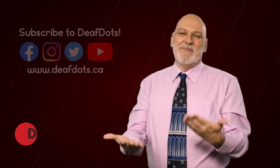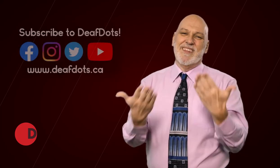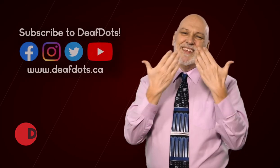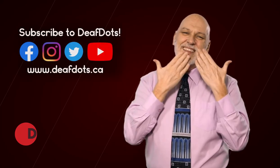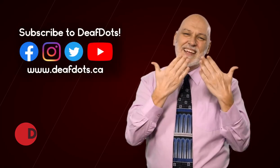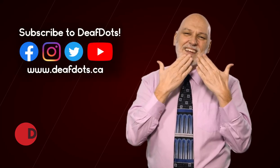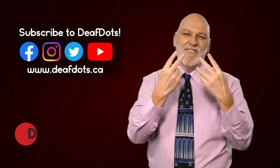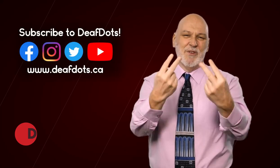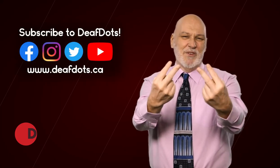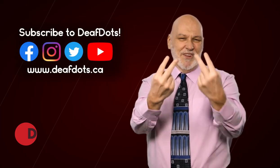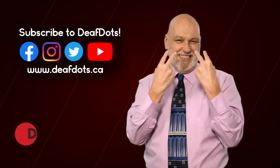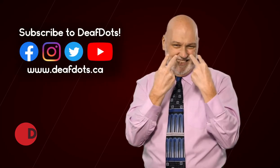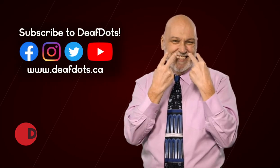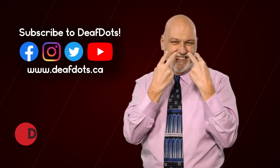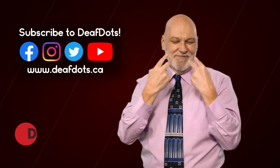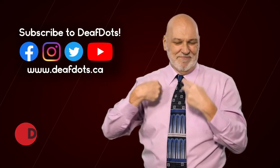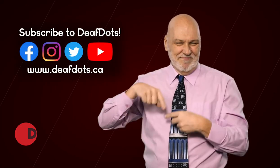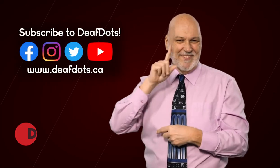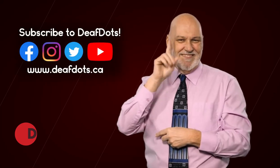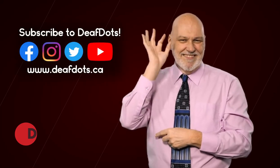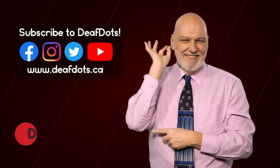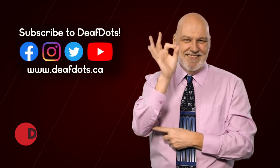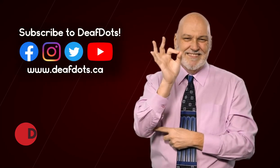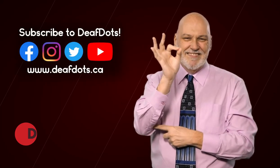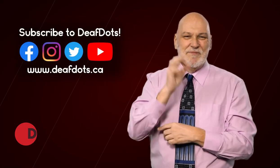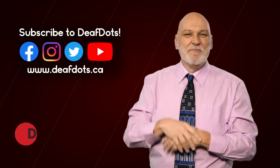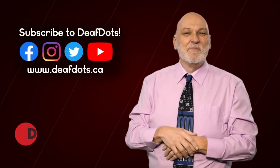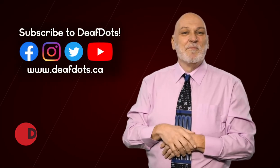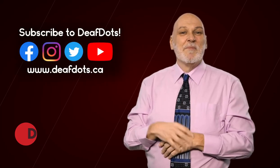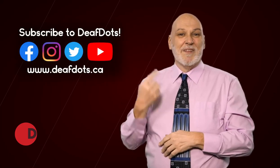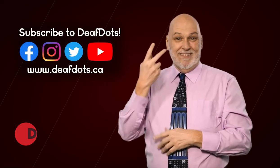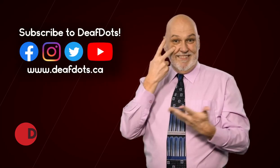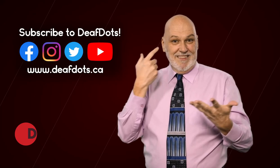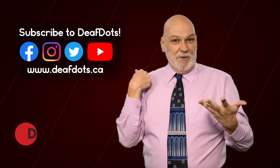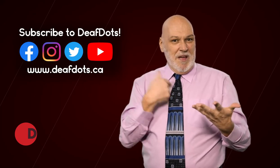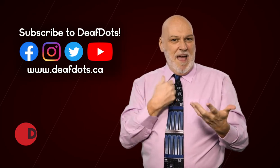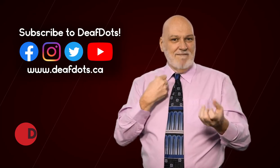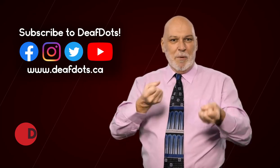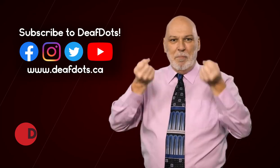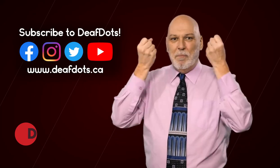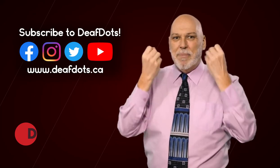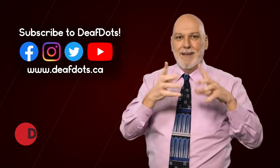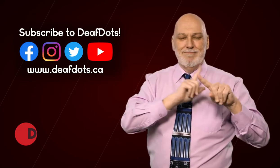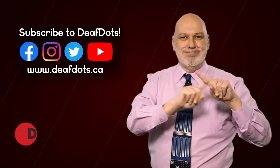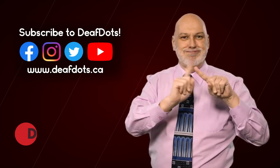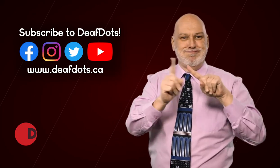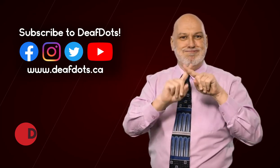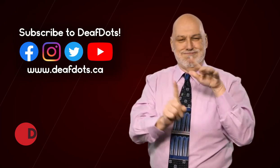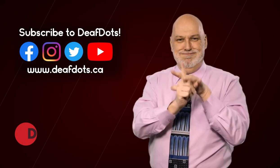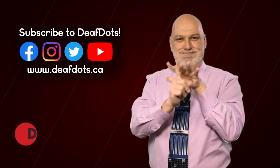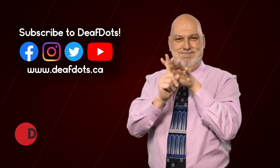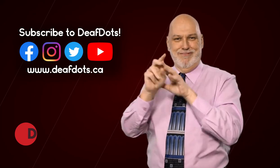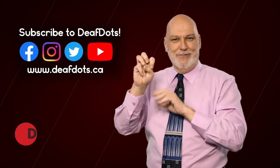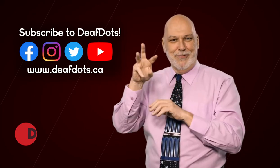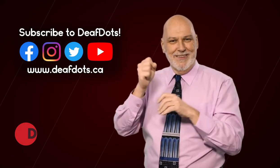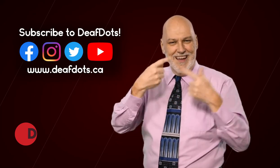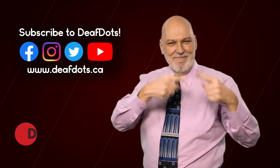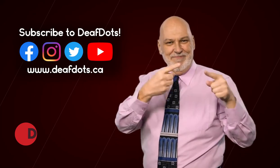Thank you for watching this report.